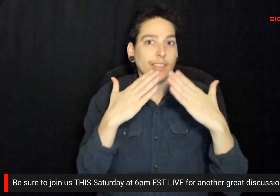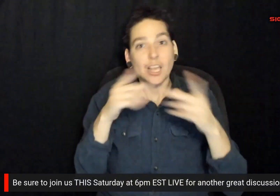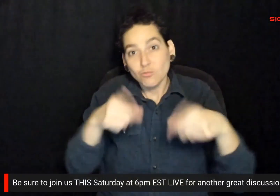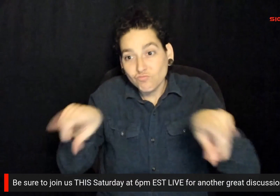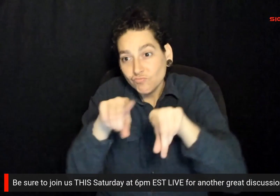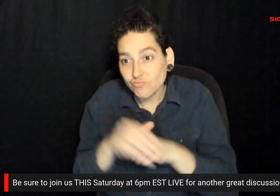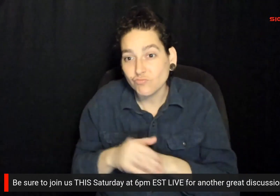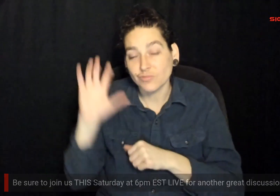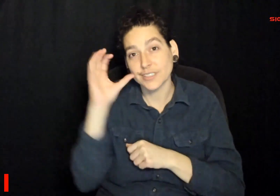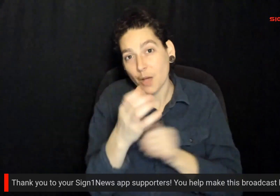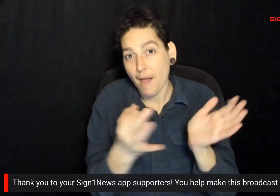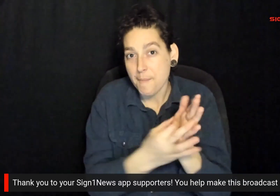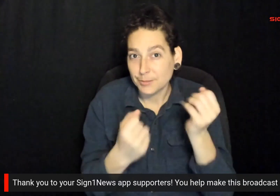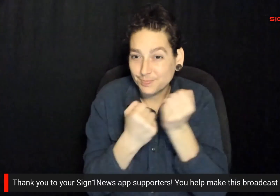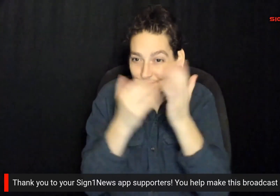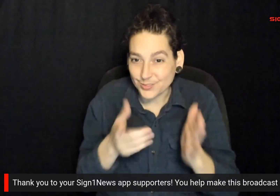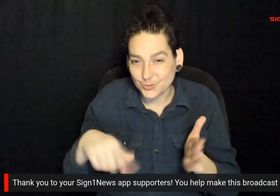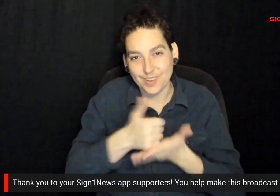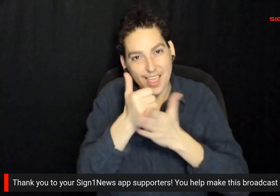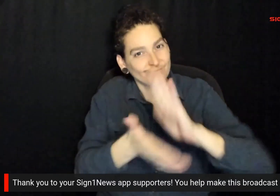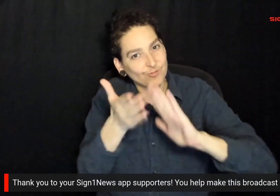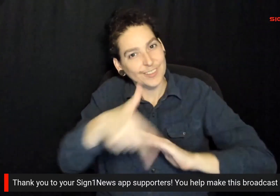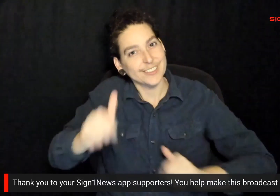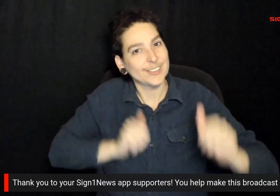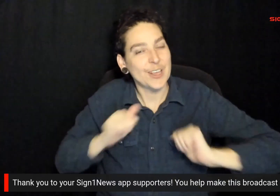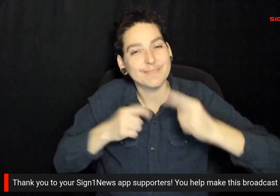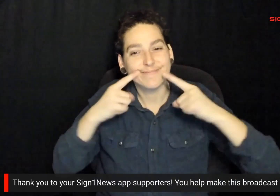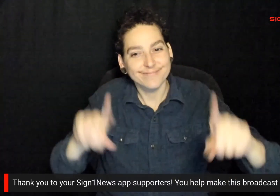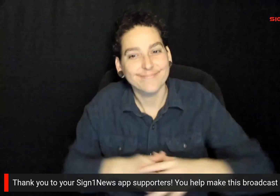a big thank you to our Sign1News app supporters to help make this broadcast happen